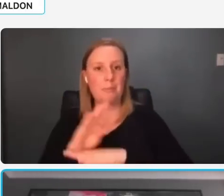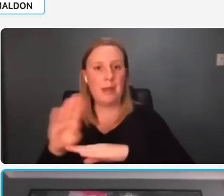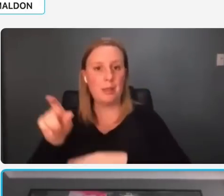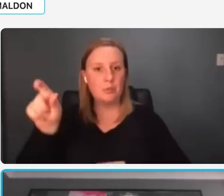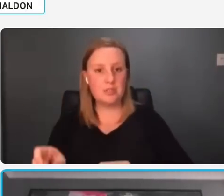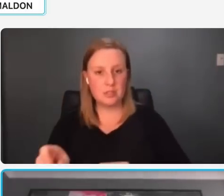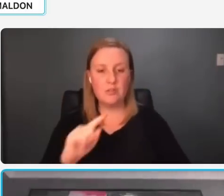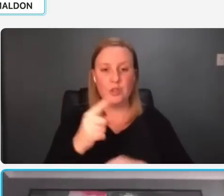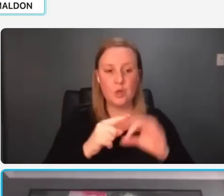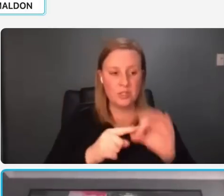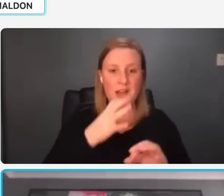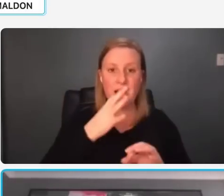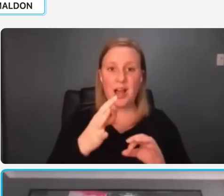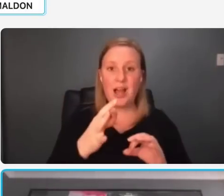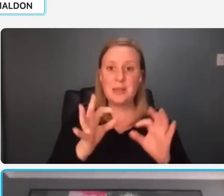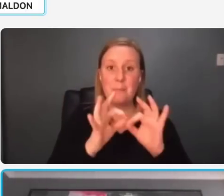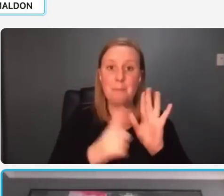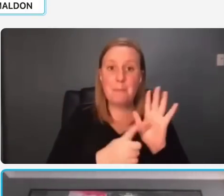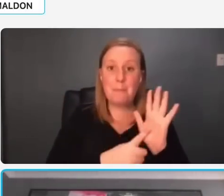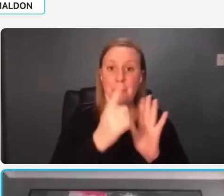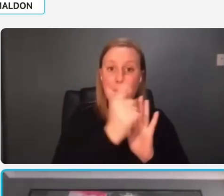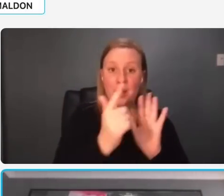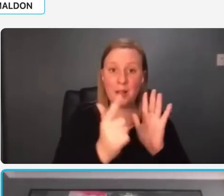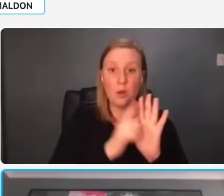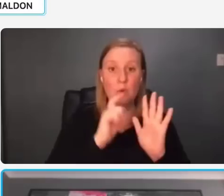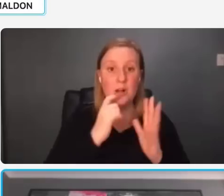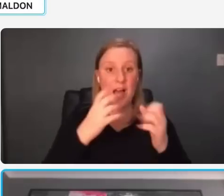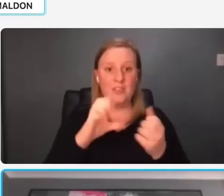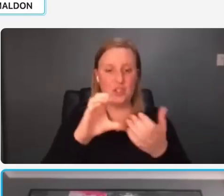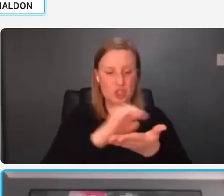Will the Bill include a charter of human rights for senior Australians? So we might pass that one to Mel.